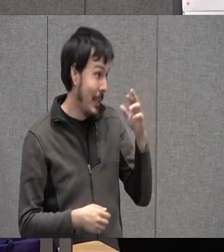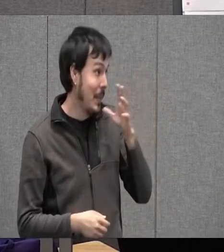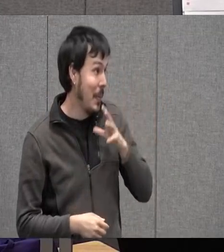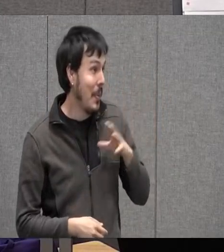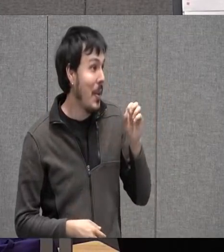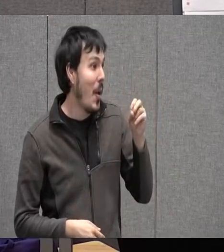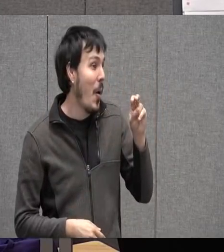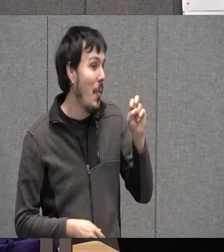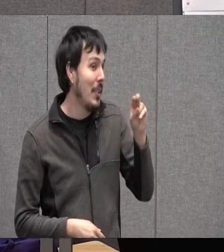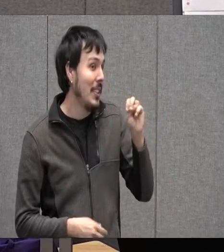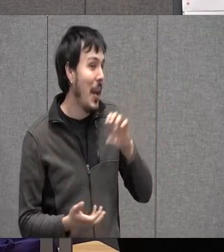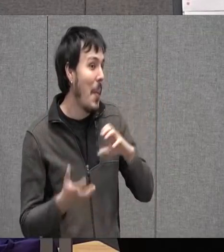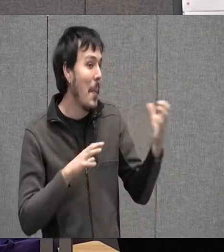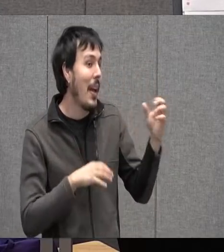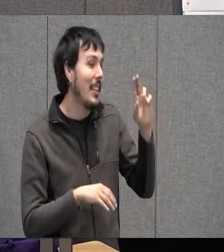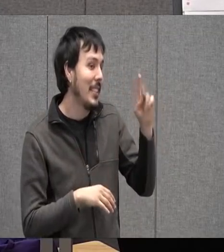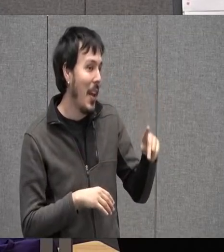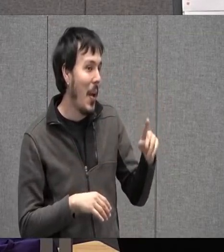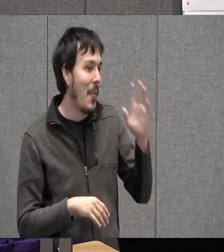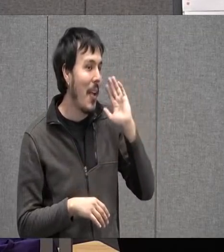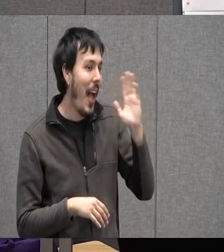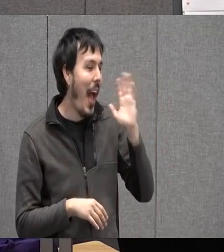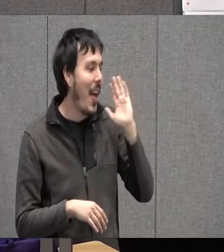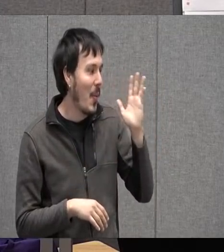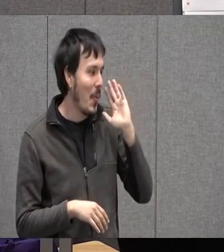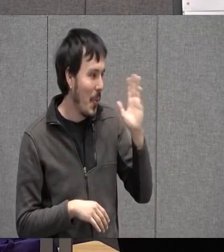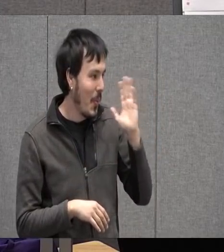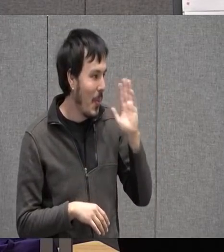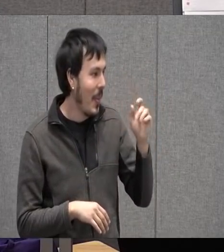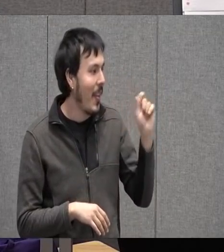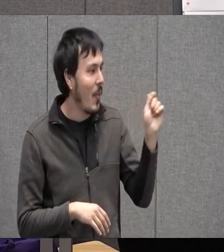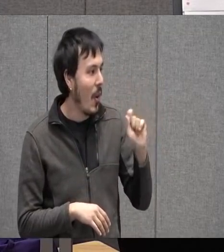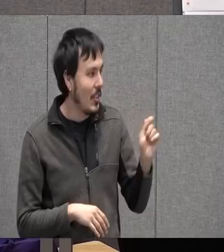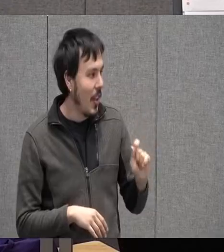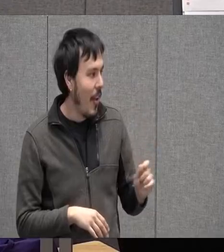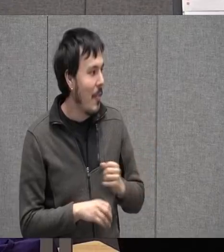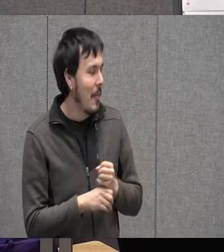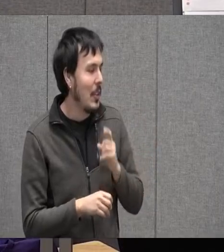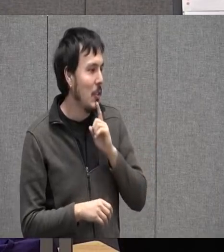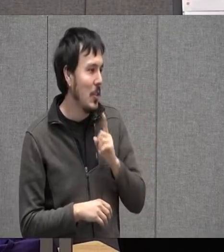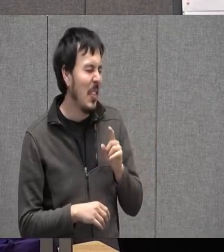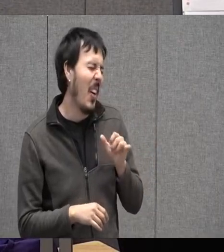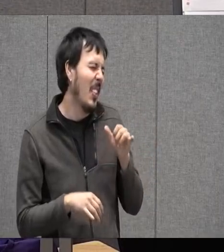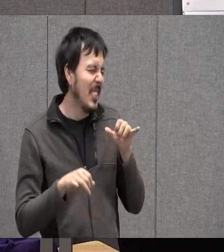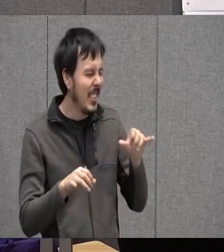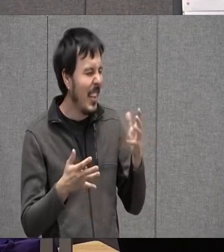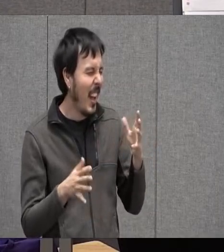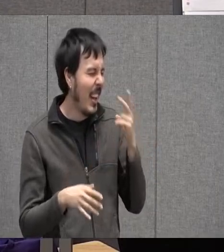[Mrs. Obenshain] Oh, no. Oh, you can still sort of see it. Oh well, should I get a different color?